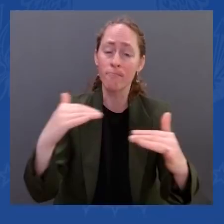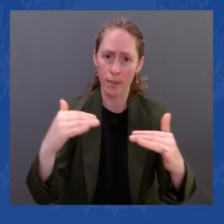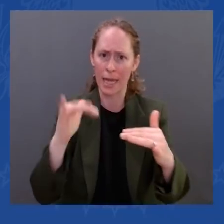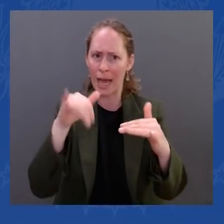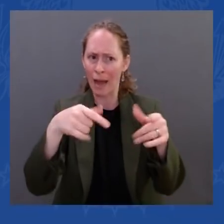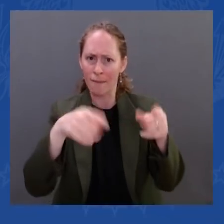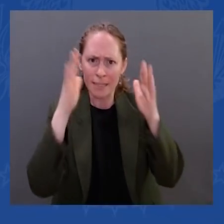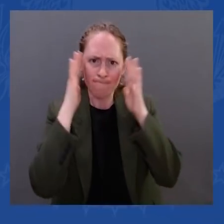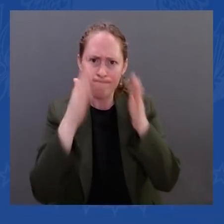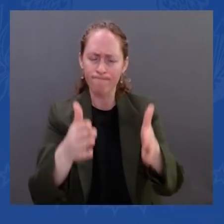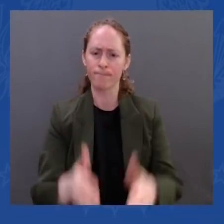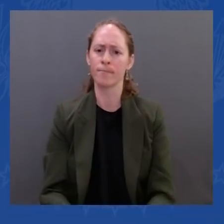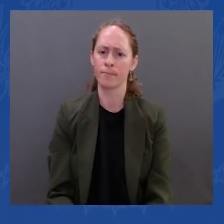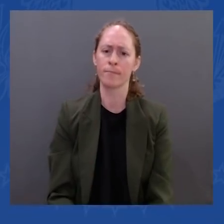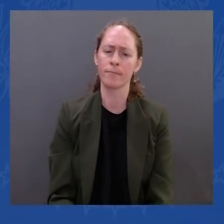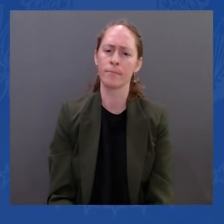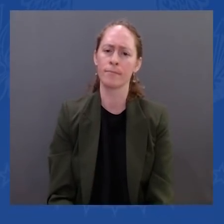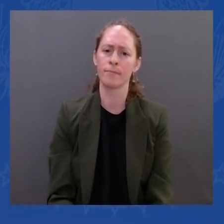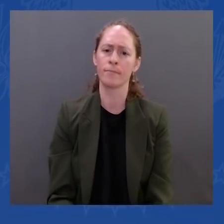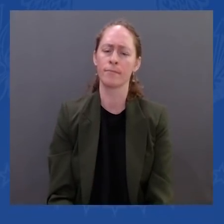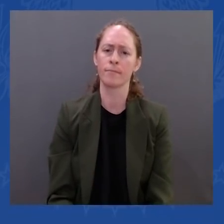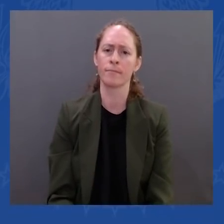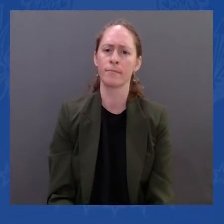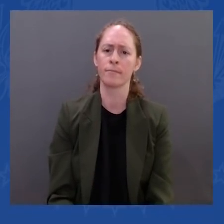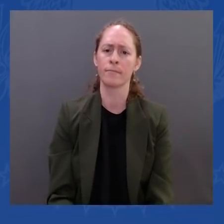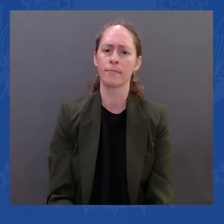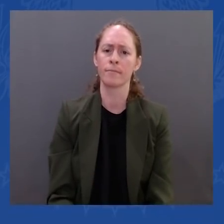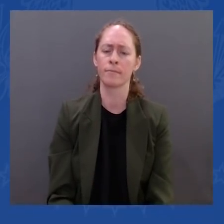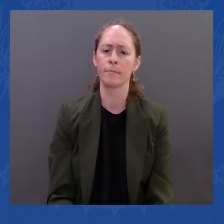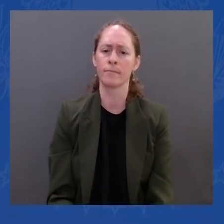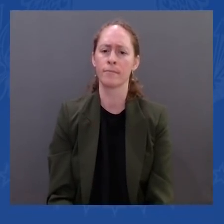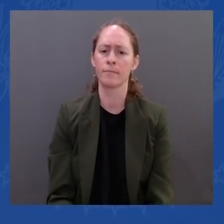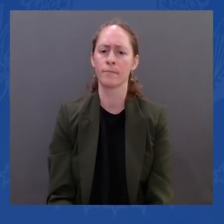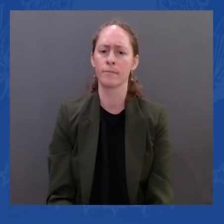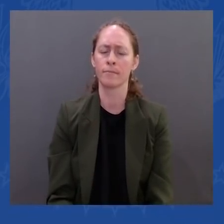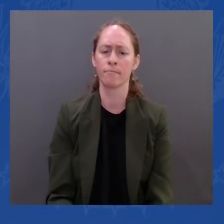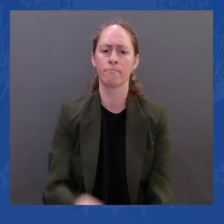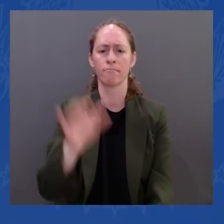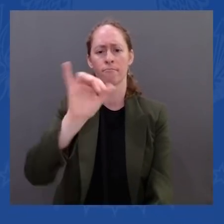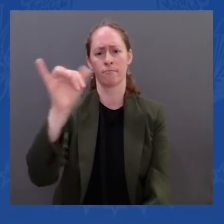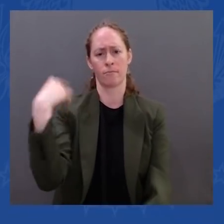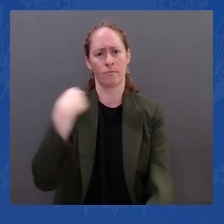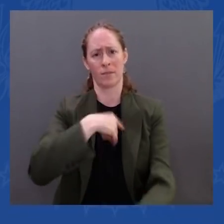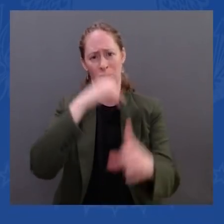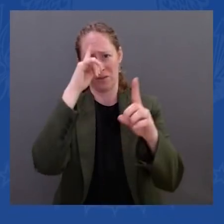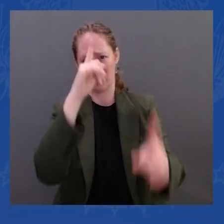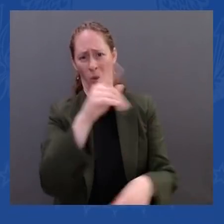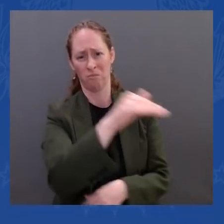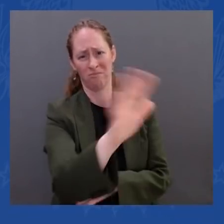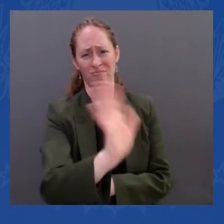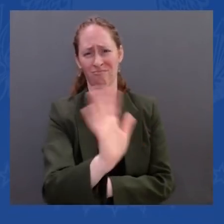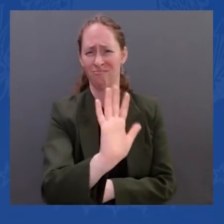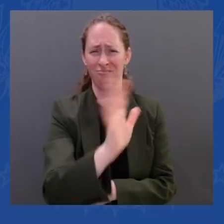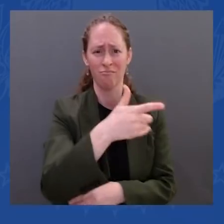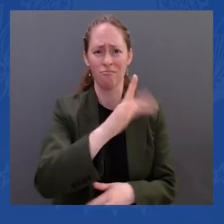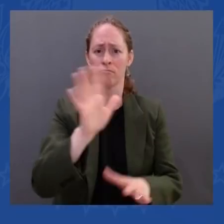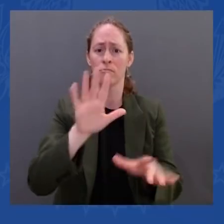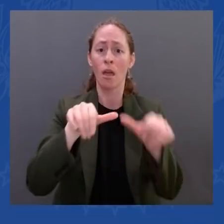So, thank you again, Mr. Prime Minister, for your partnership and your friendship. The alliance between our two countries is stronger than it's ever been